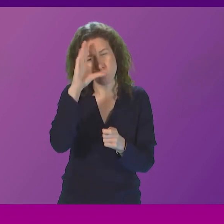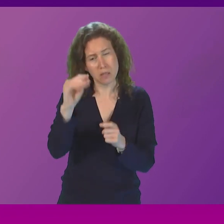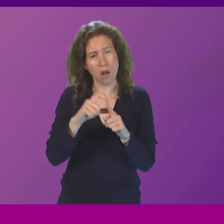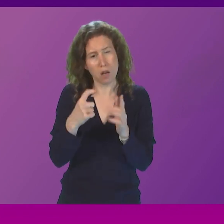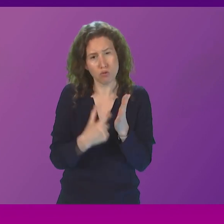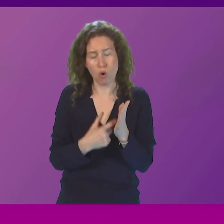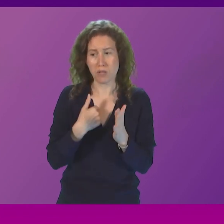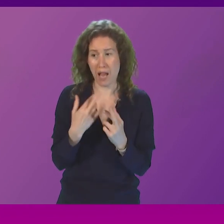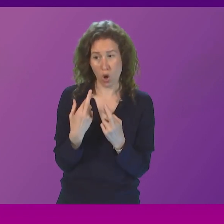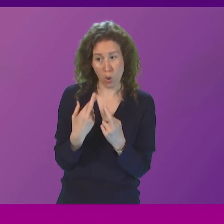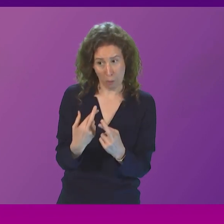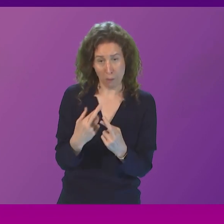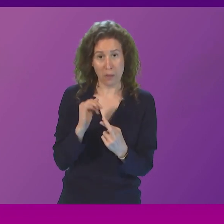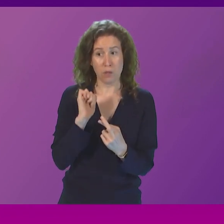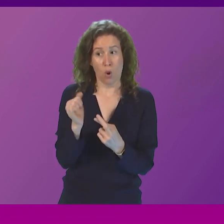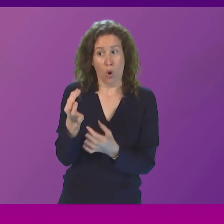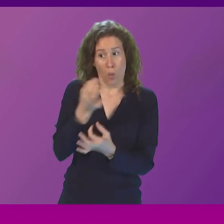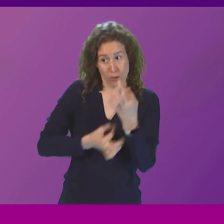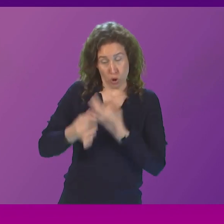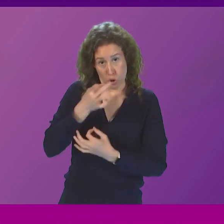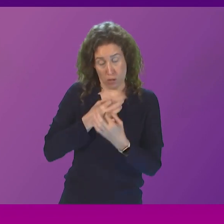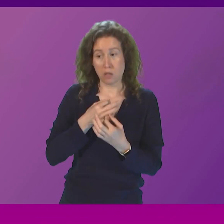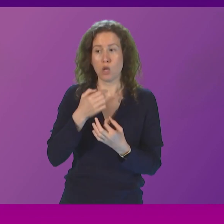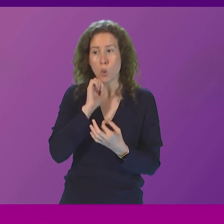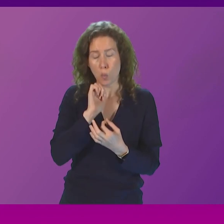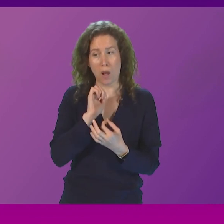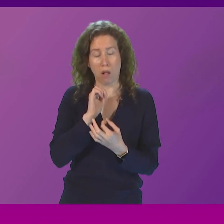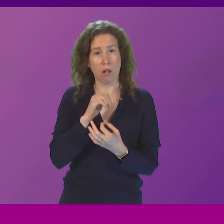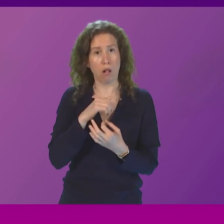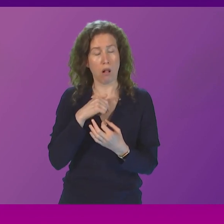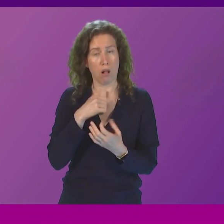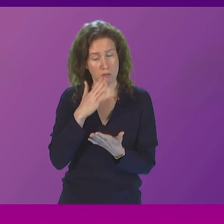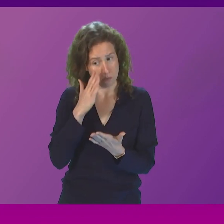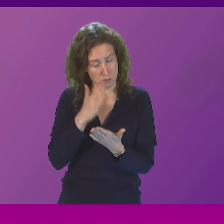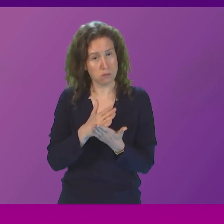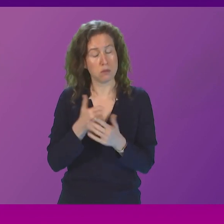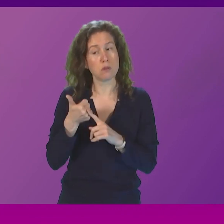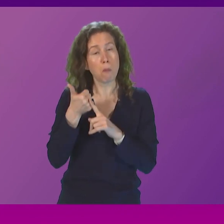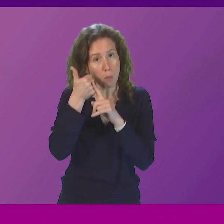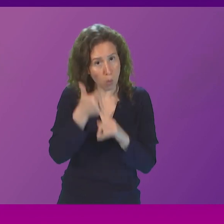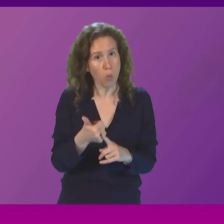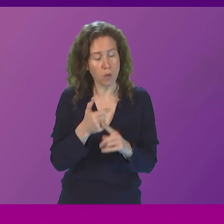I hope that, in his questioning, Douglas Ross will be unequivocal in his support for LEZs,